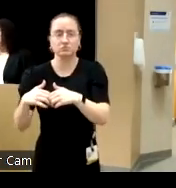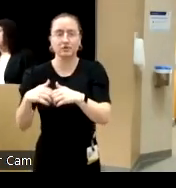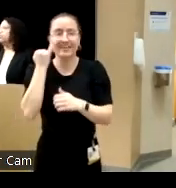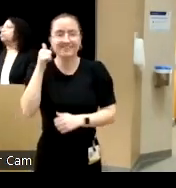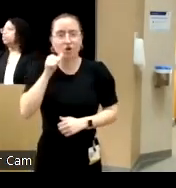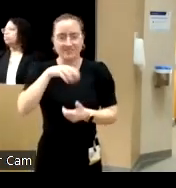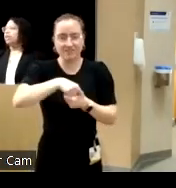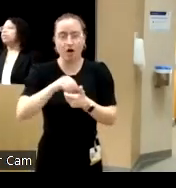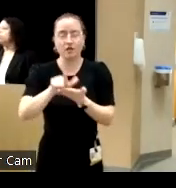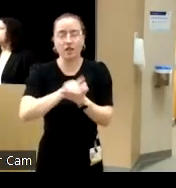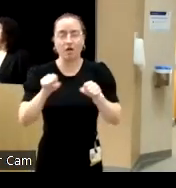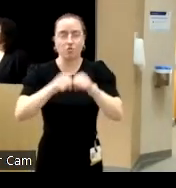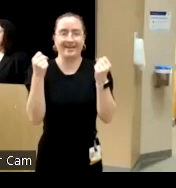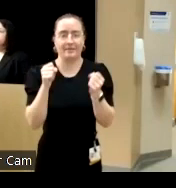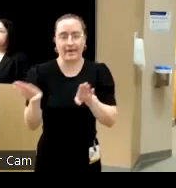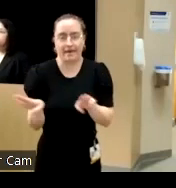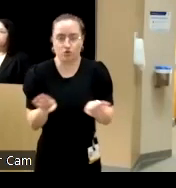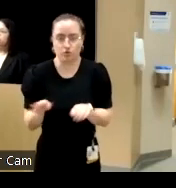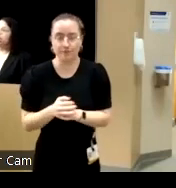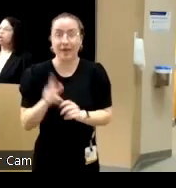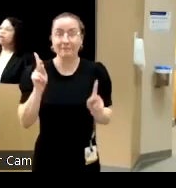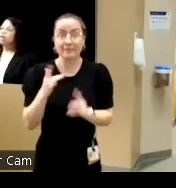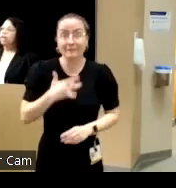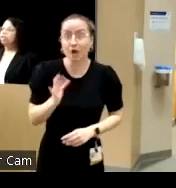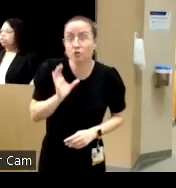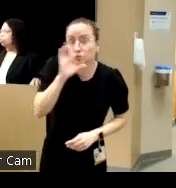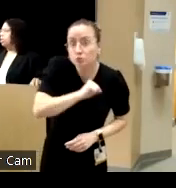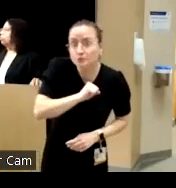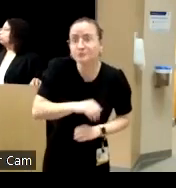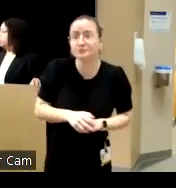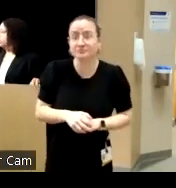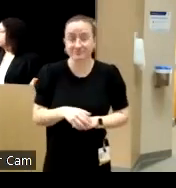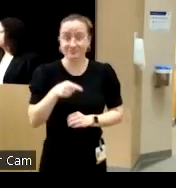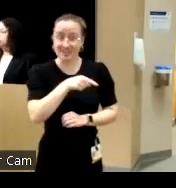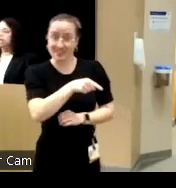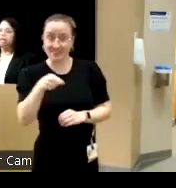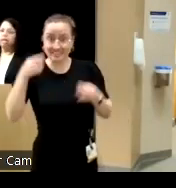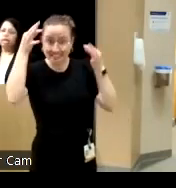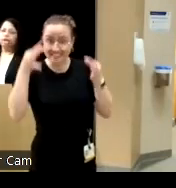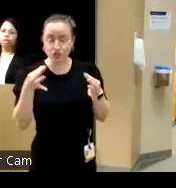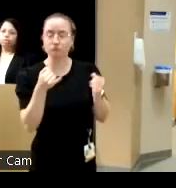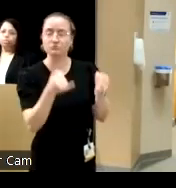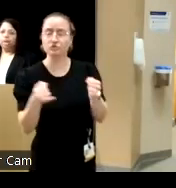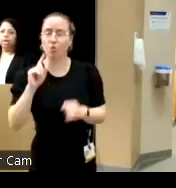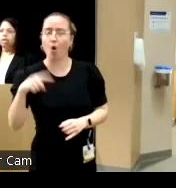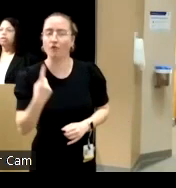or the presumptive narrative is that these are individual level choices that girls make